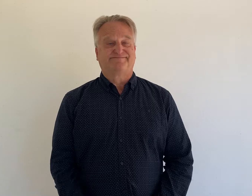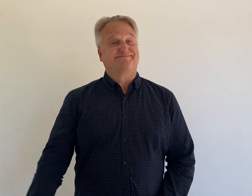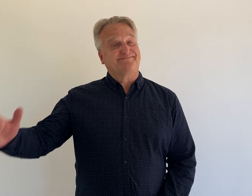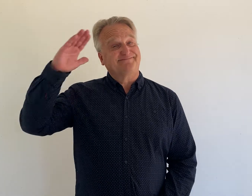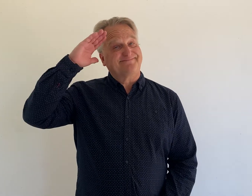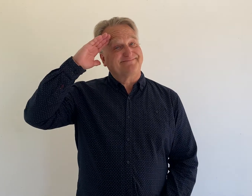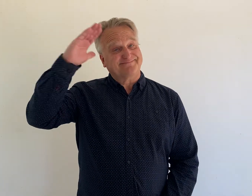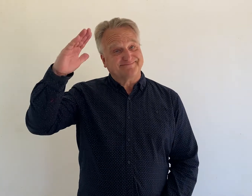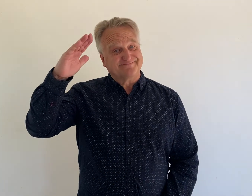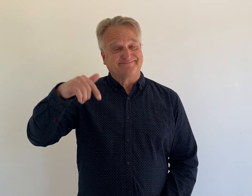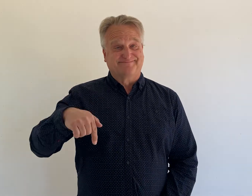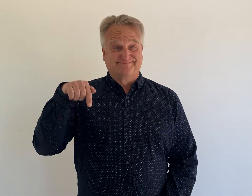Hello.